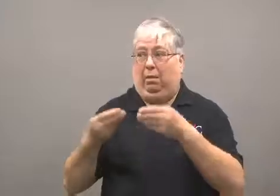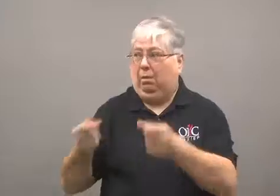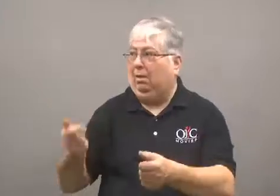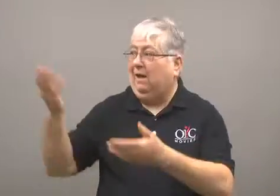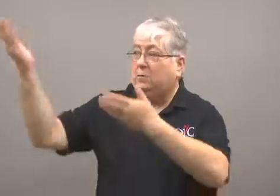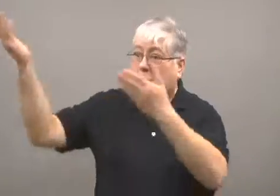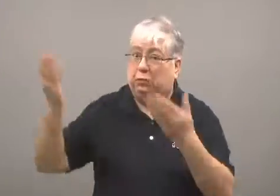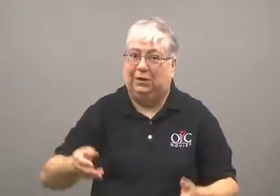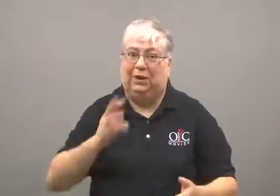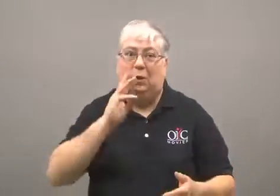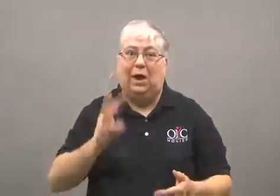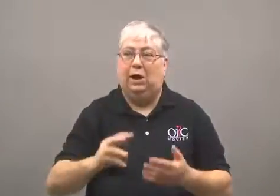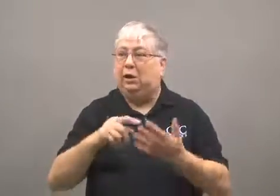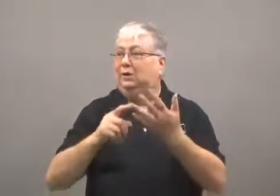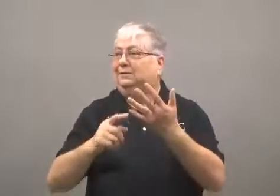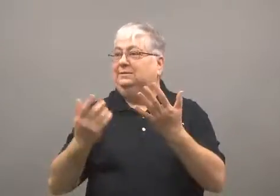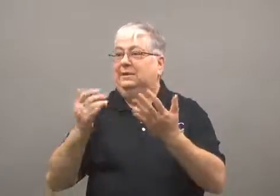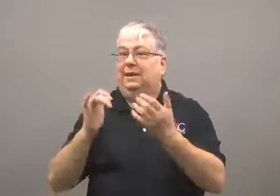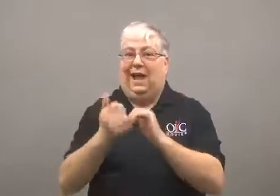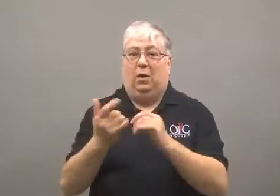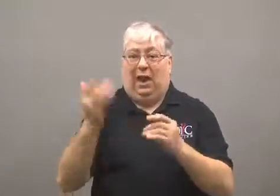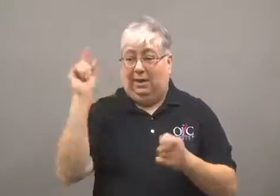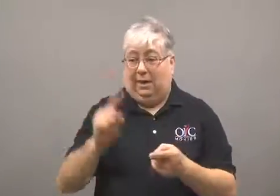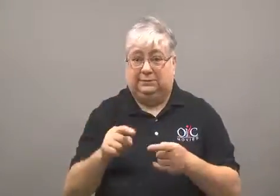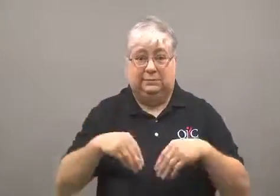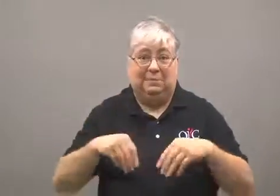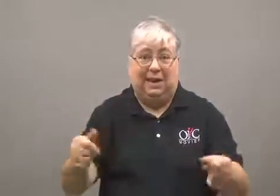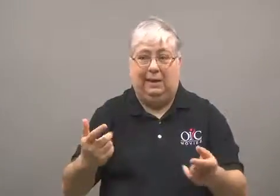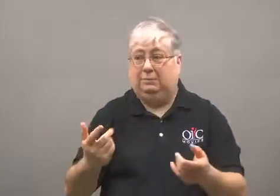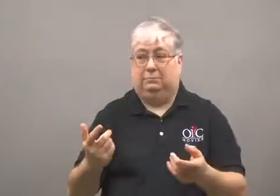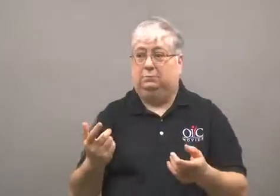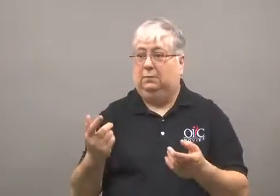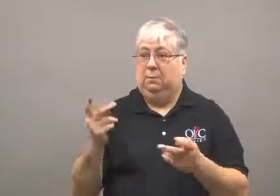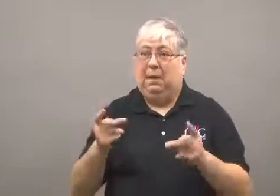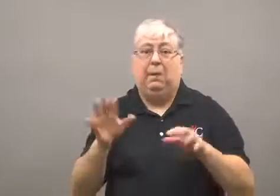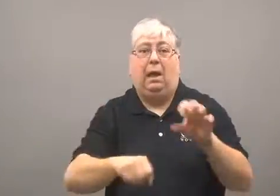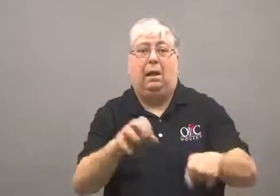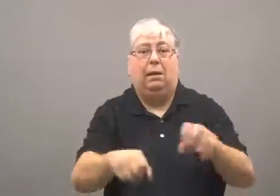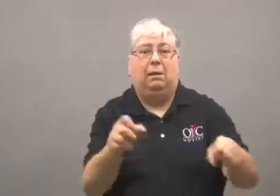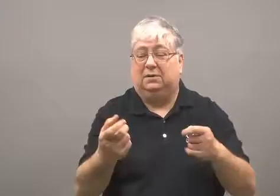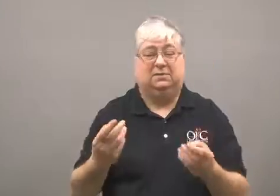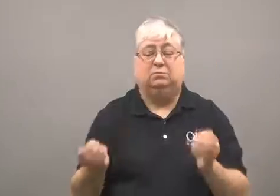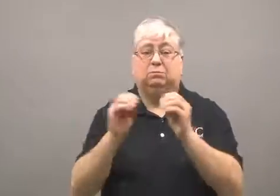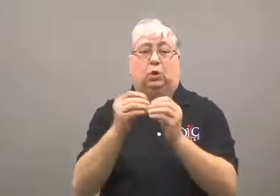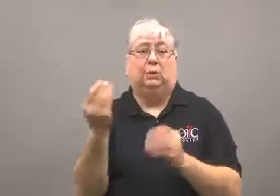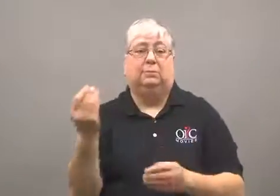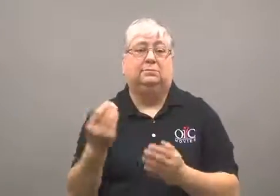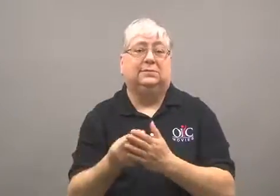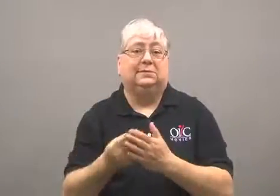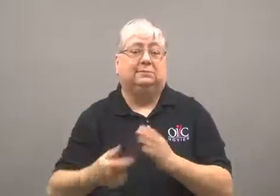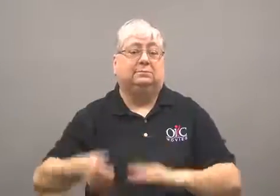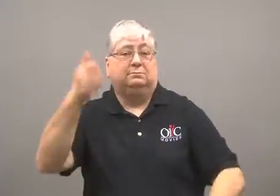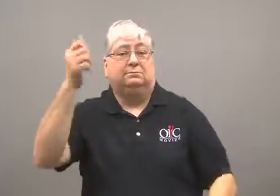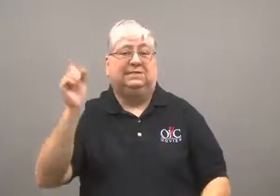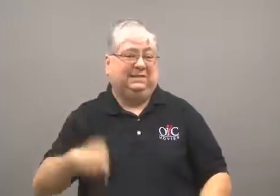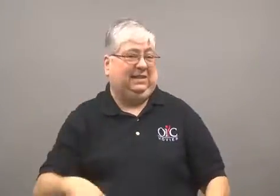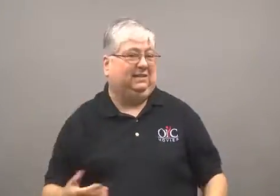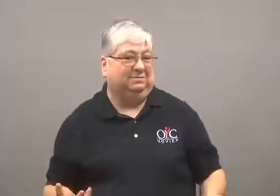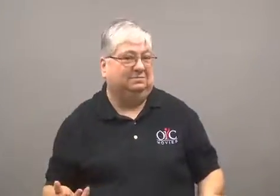Other water would have to be brought in. Or, fewer crops would be planted, driving up demand and prices in the process.